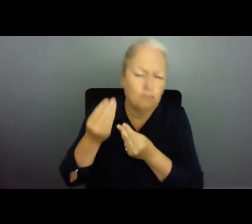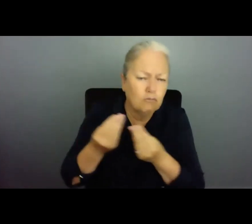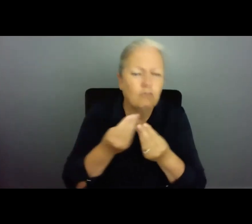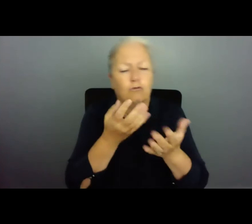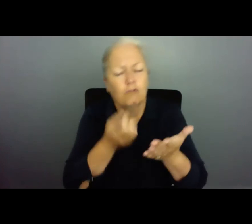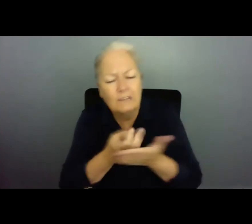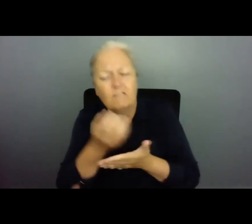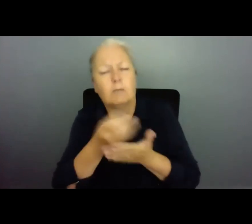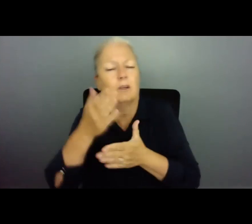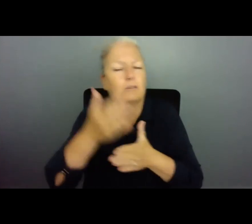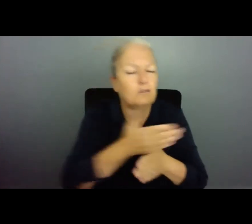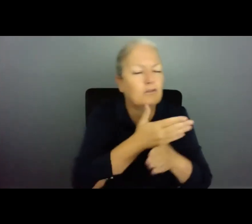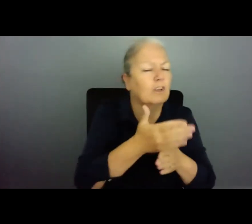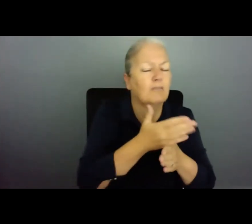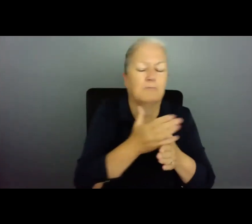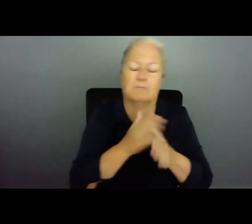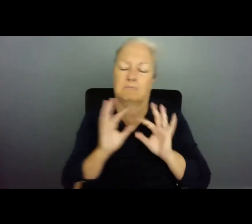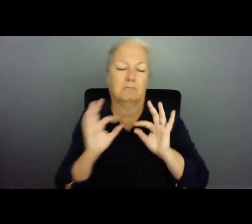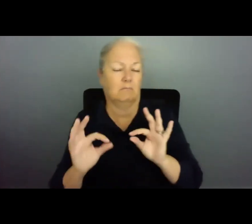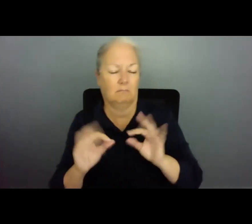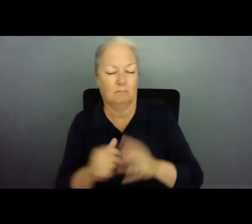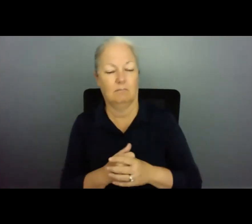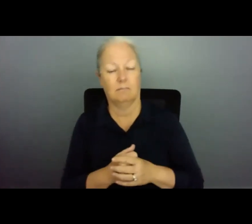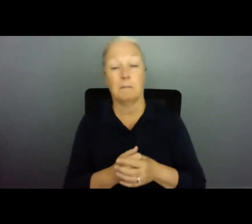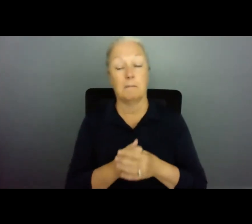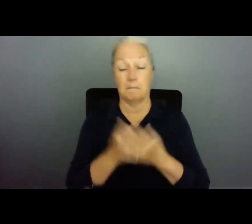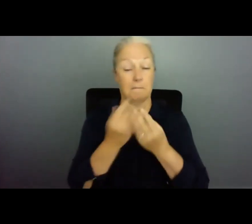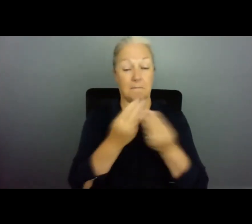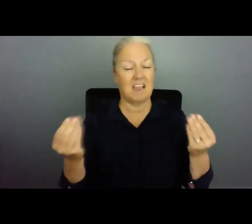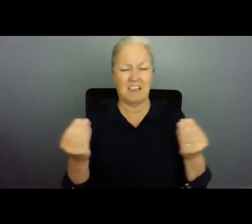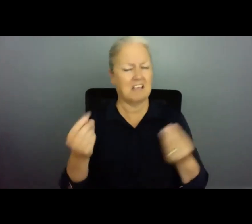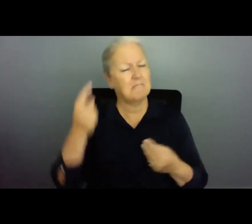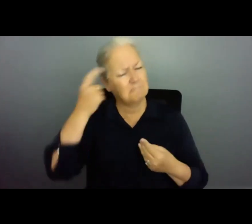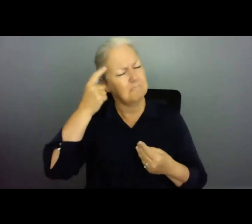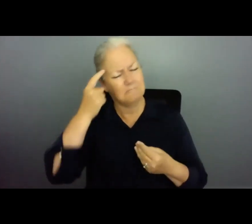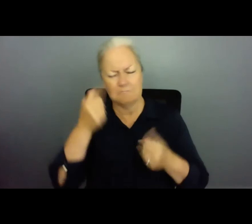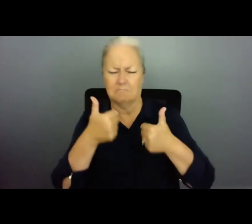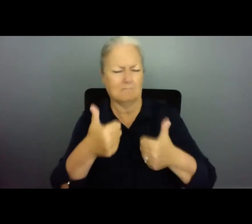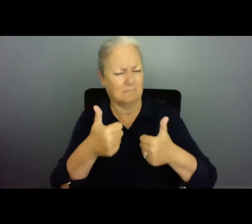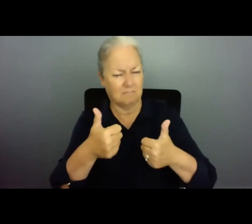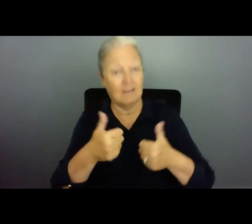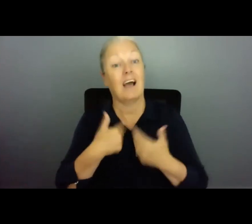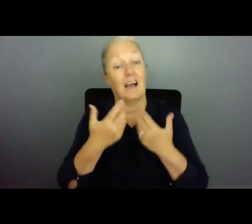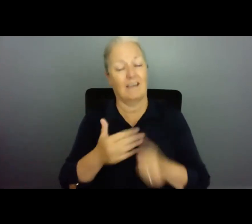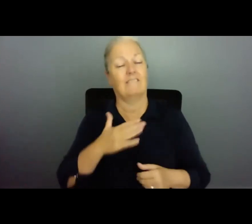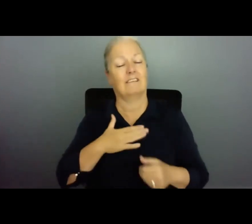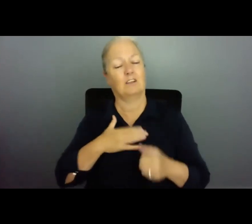many are already well equipped in light of those challenges i would like to share my will